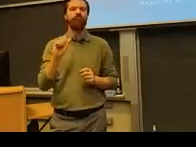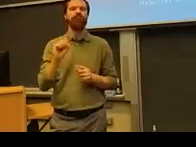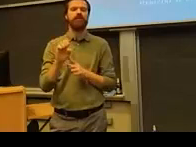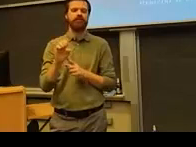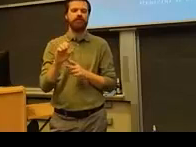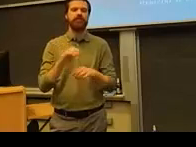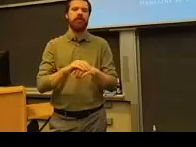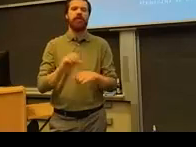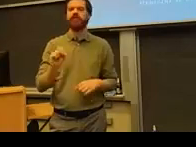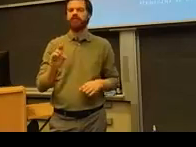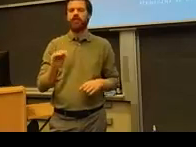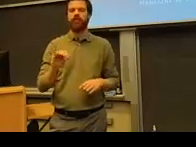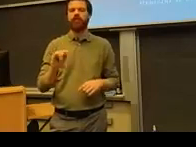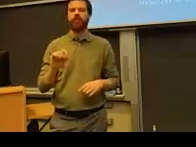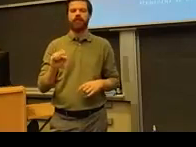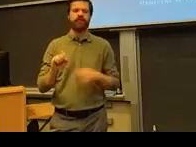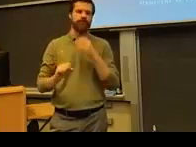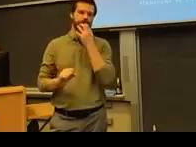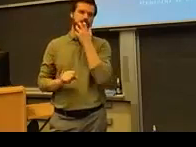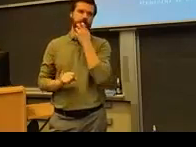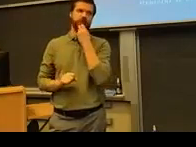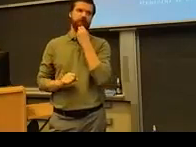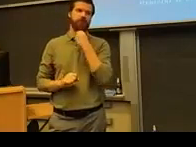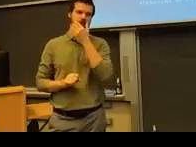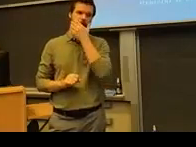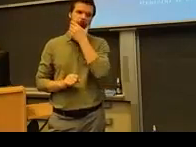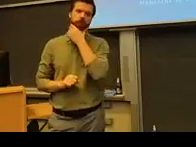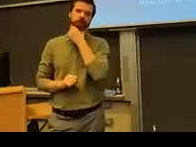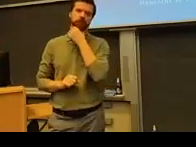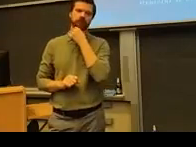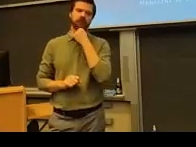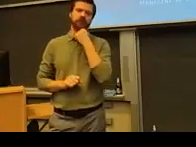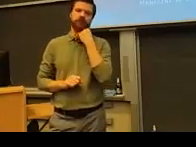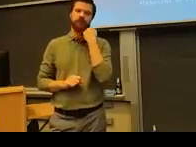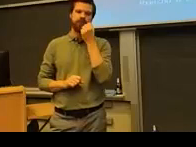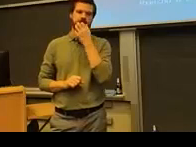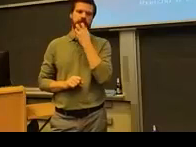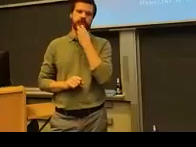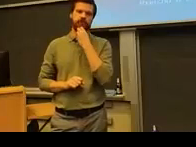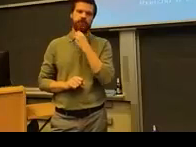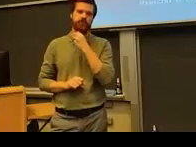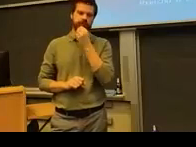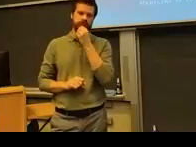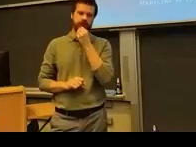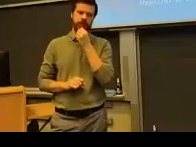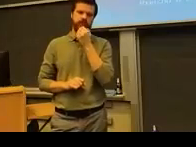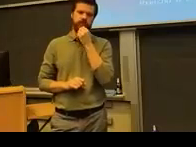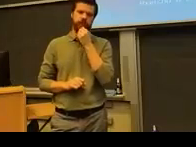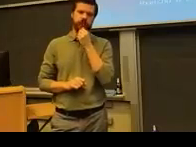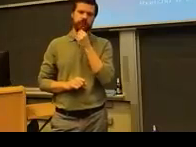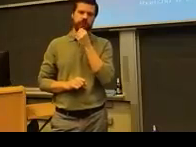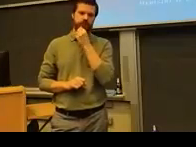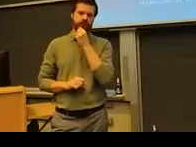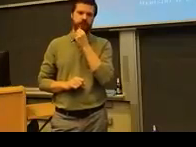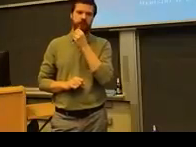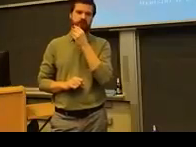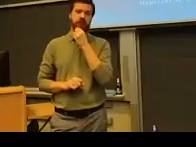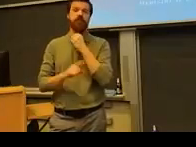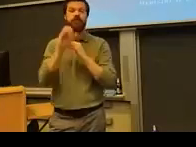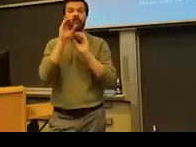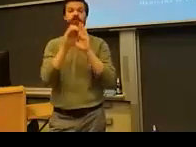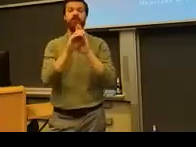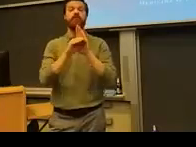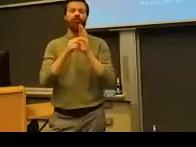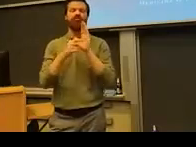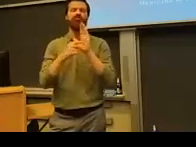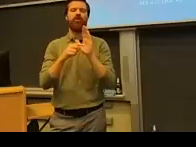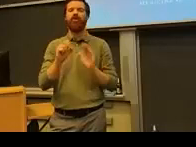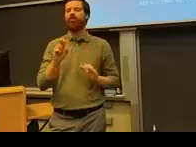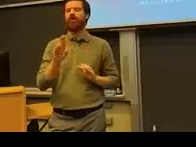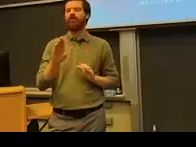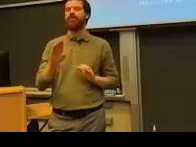Summits so I just uh wanted to provide this model to kind of show what the concept of s PC is um it